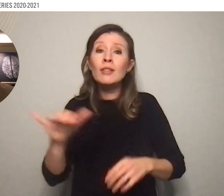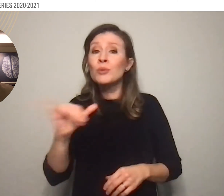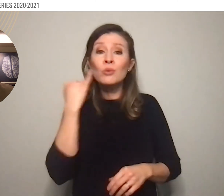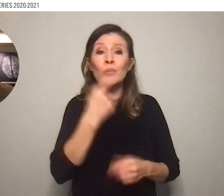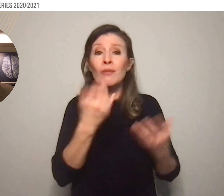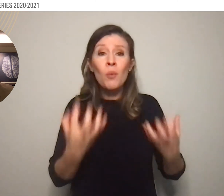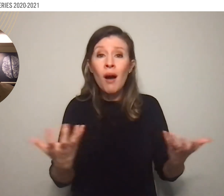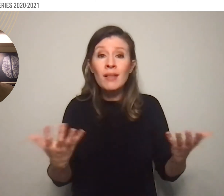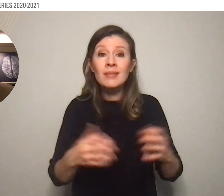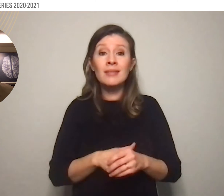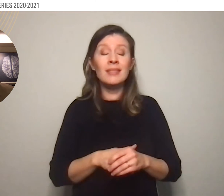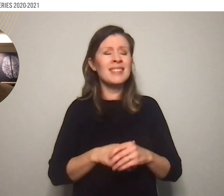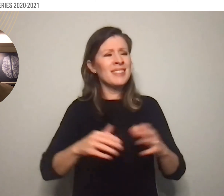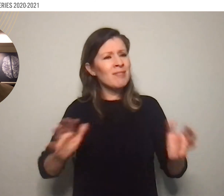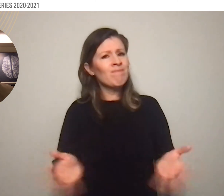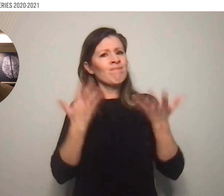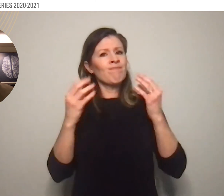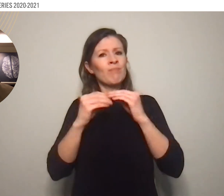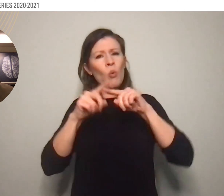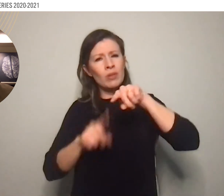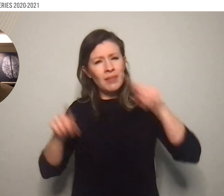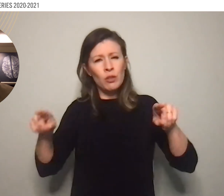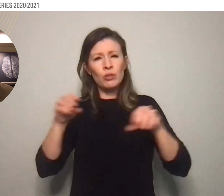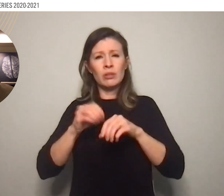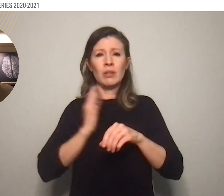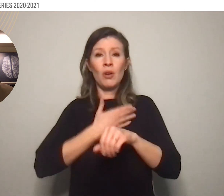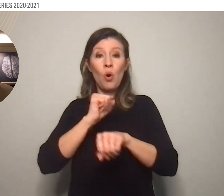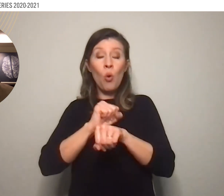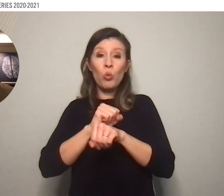and kind of maximizing this diversity in the work that we do the diversity that's around us